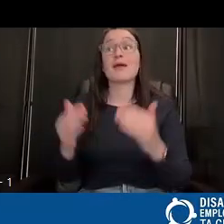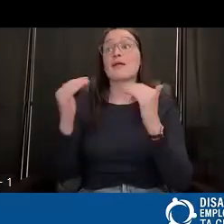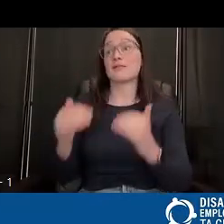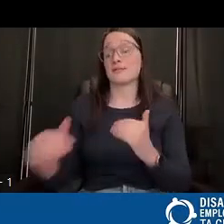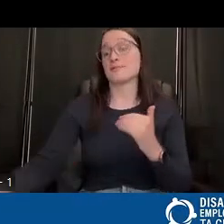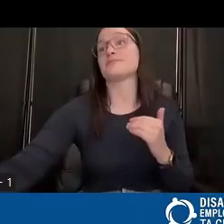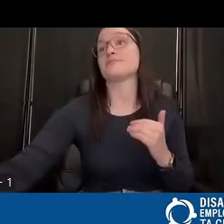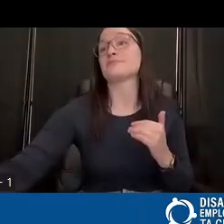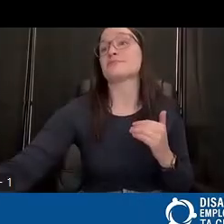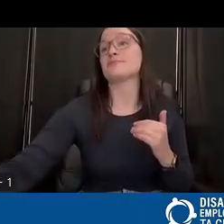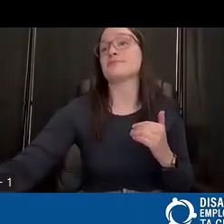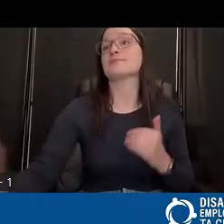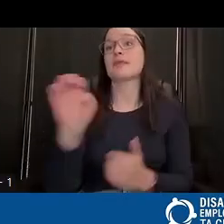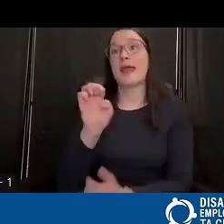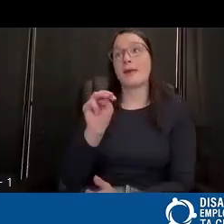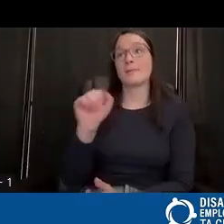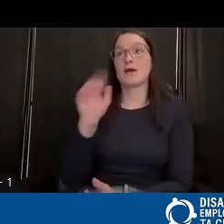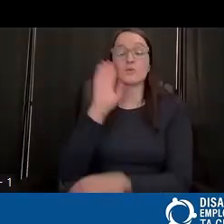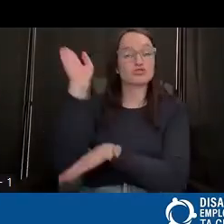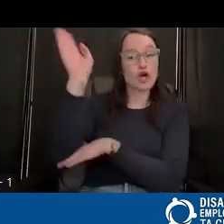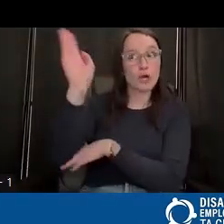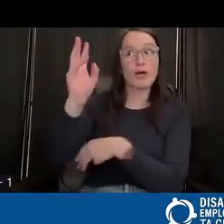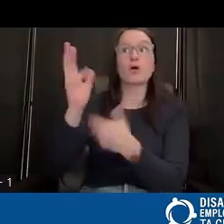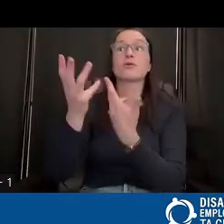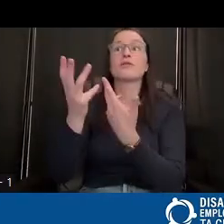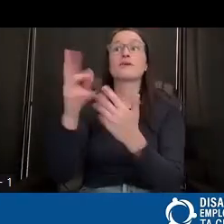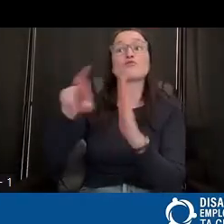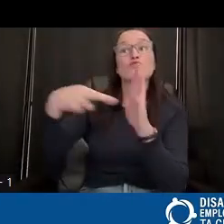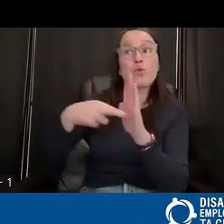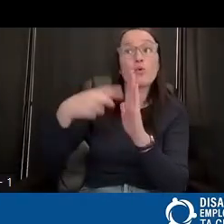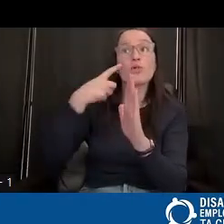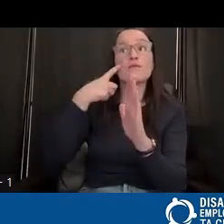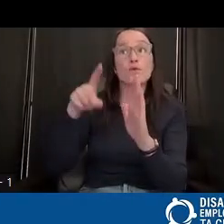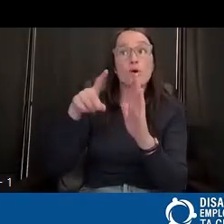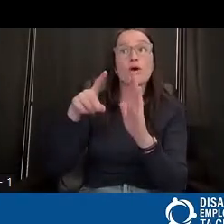talk about the role of the built environment and how uh the physical workspace itself can support